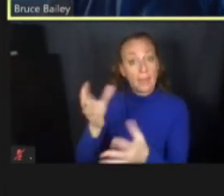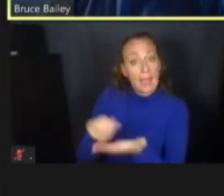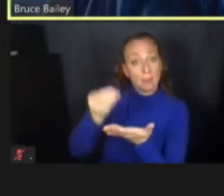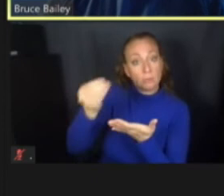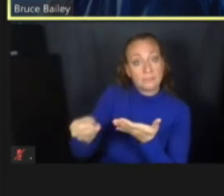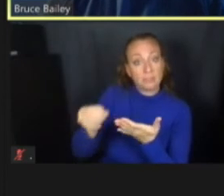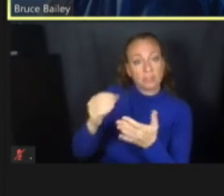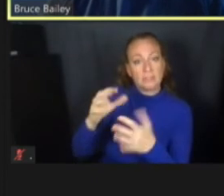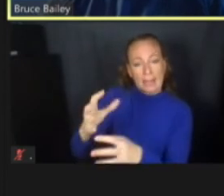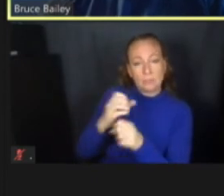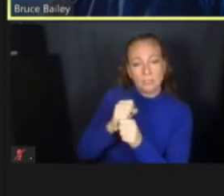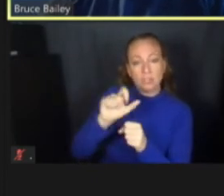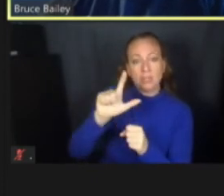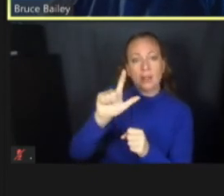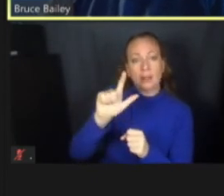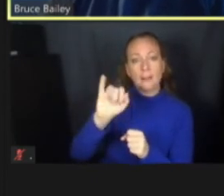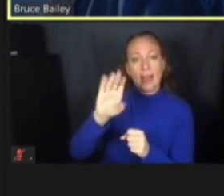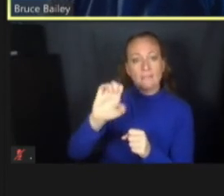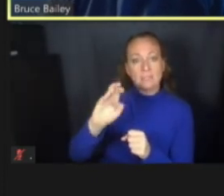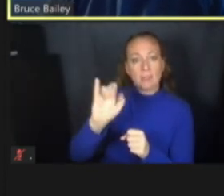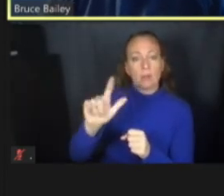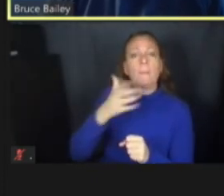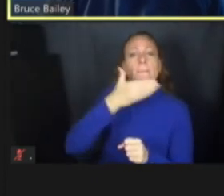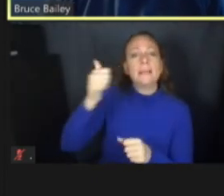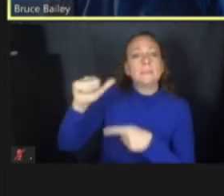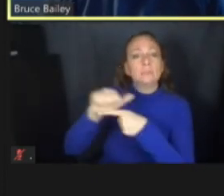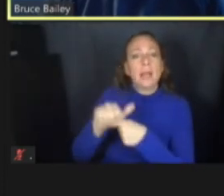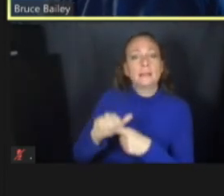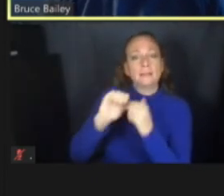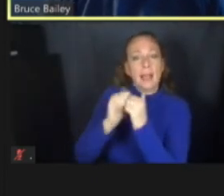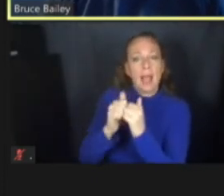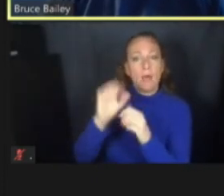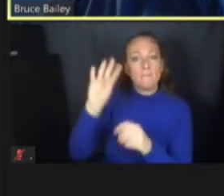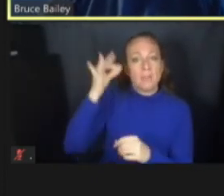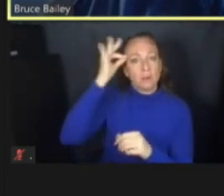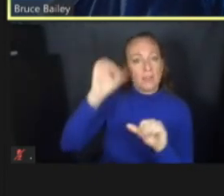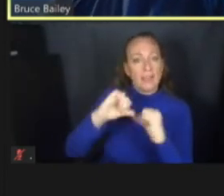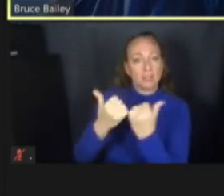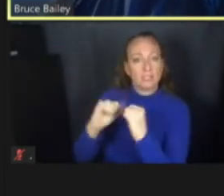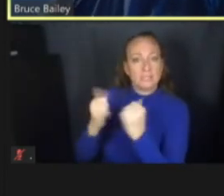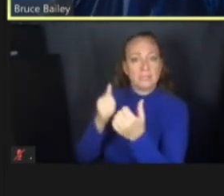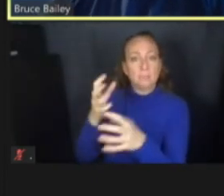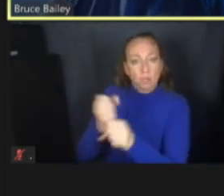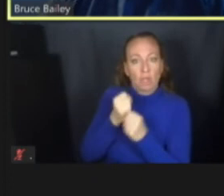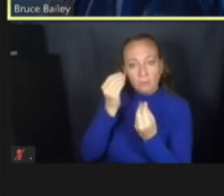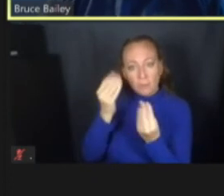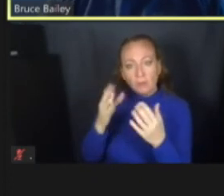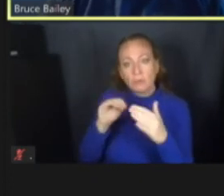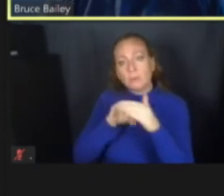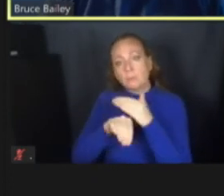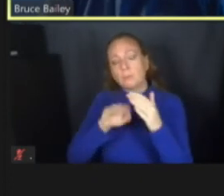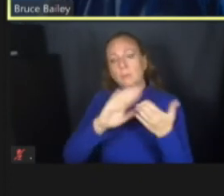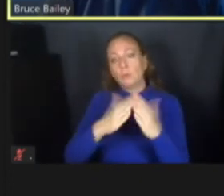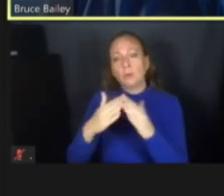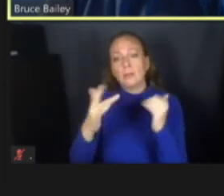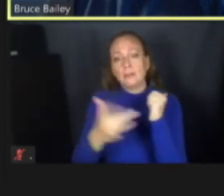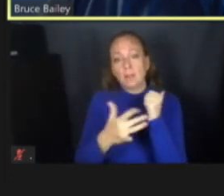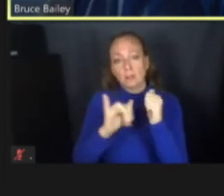Best practices, on how federal agencies procure information and community technology that is accessible under 508. And then finally,